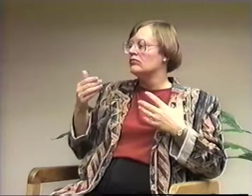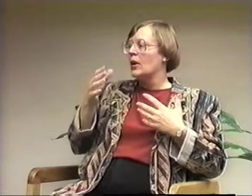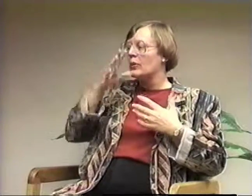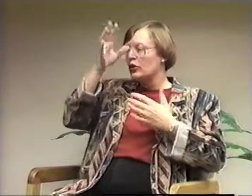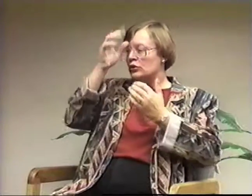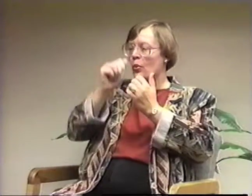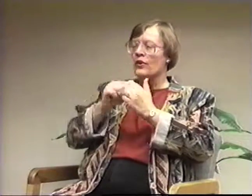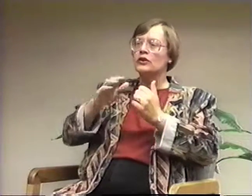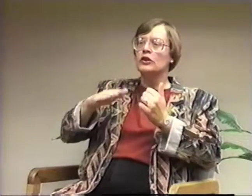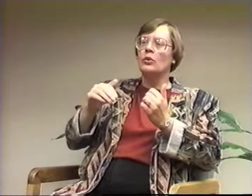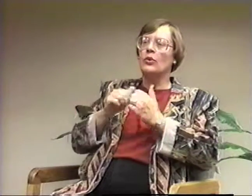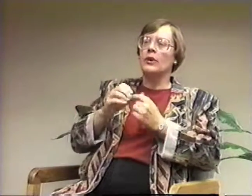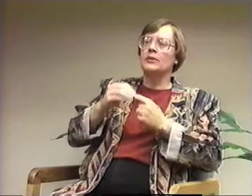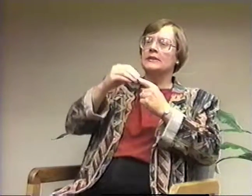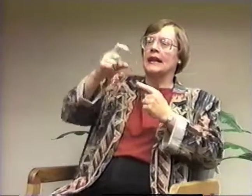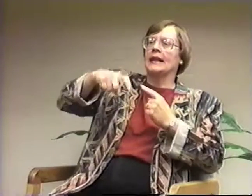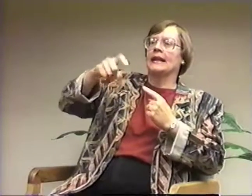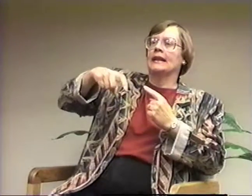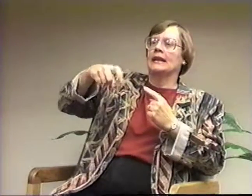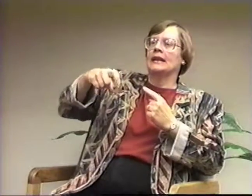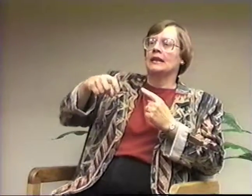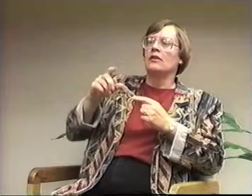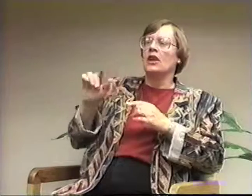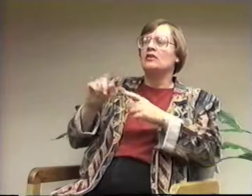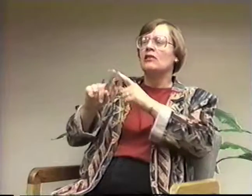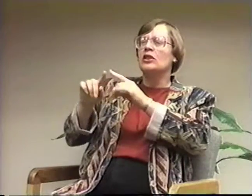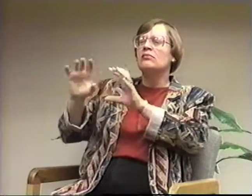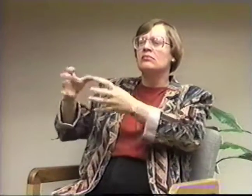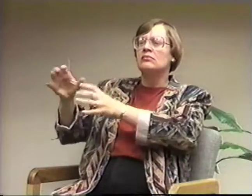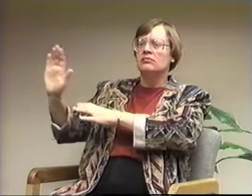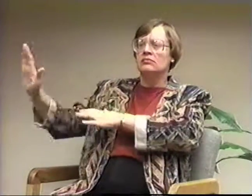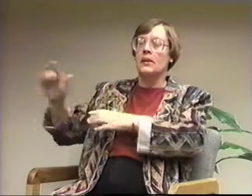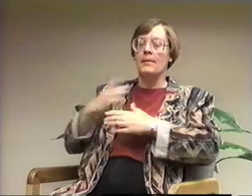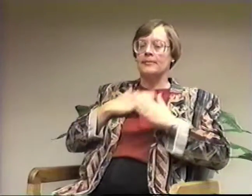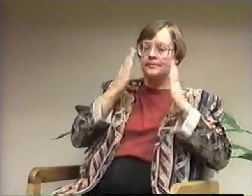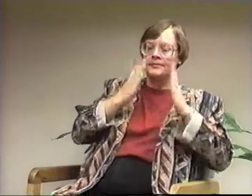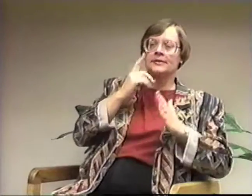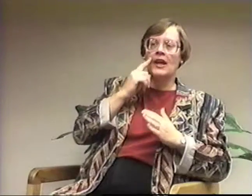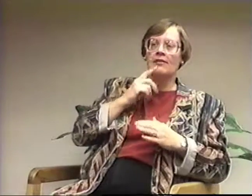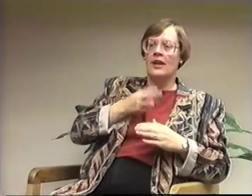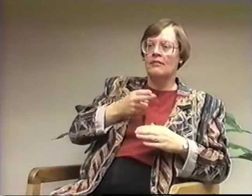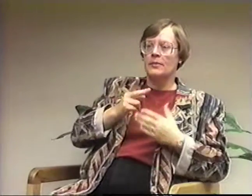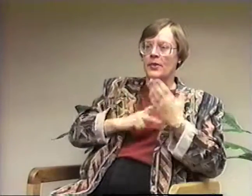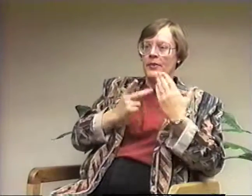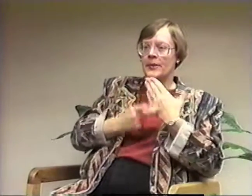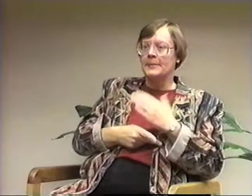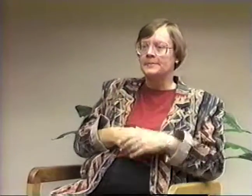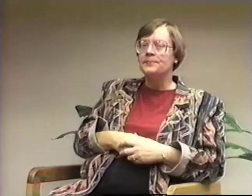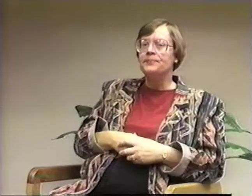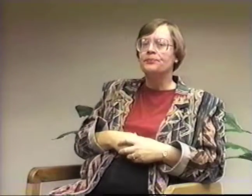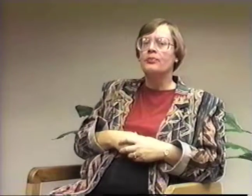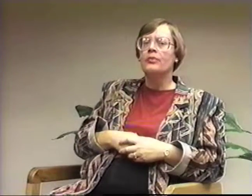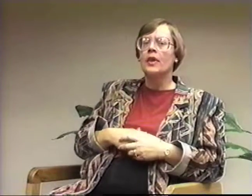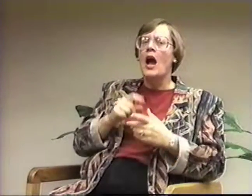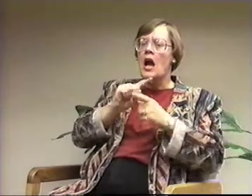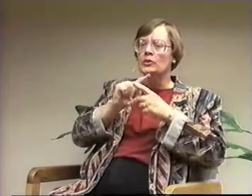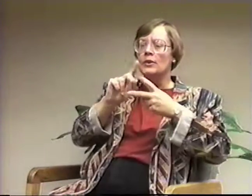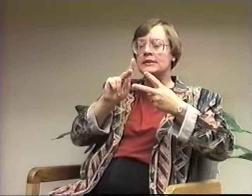Parents of children who have special needs. But my group focuses just on Deaf or hard of hearing.